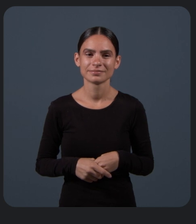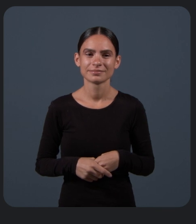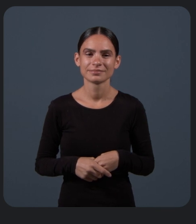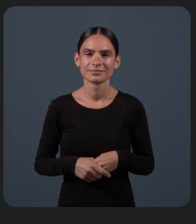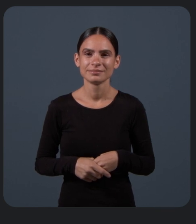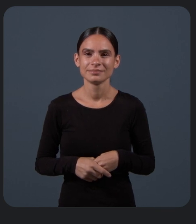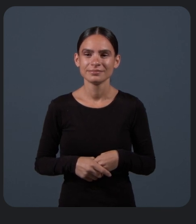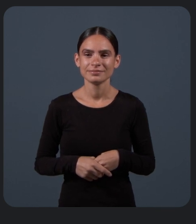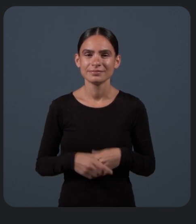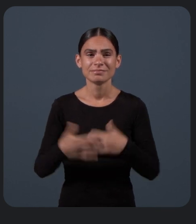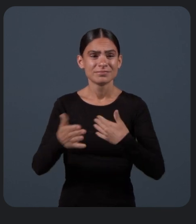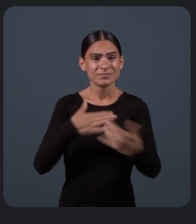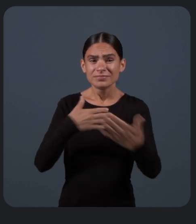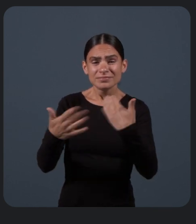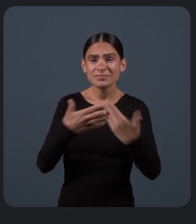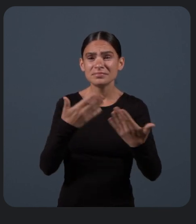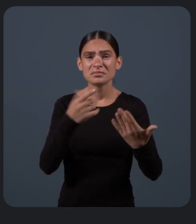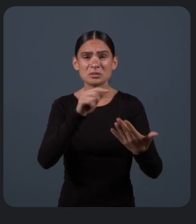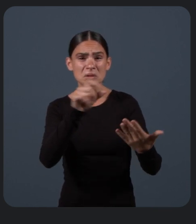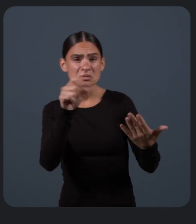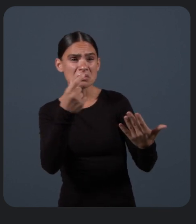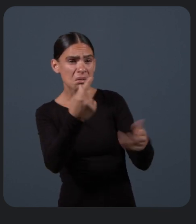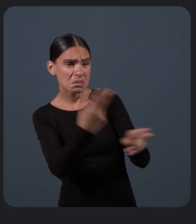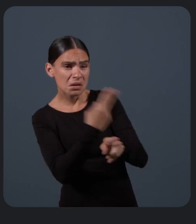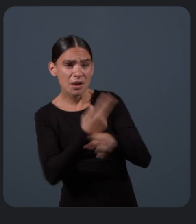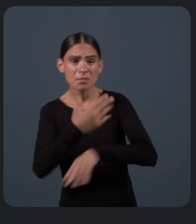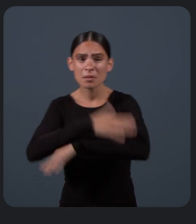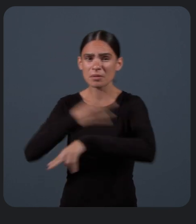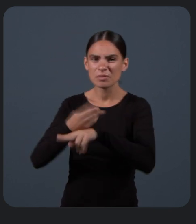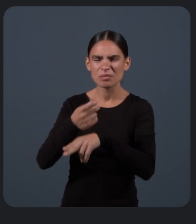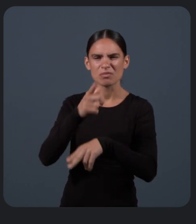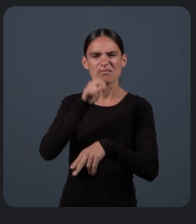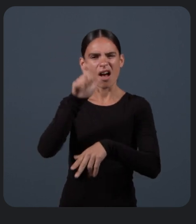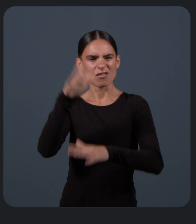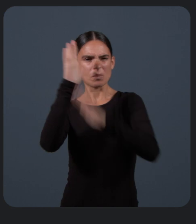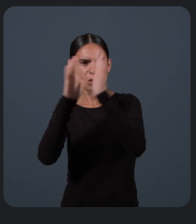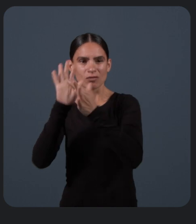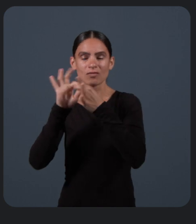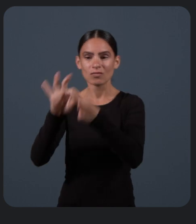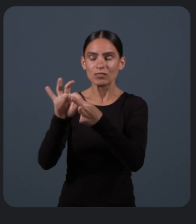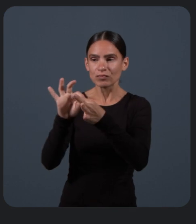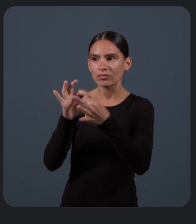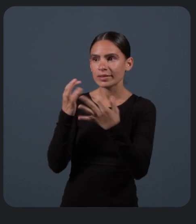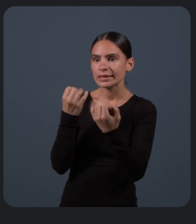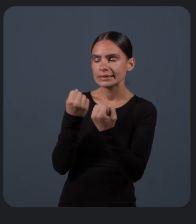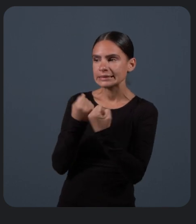Now regardless of what tools and platforms you use, you shouldn't have to worry about security risks